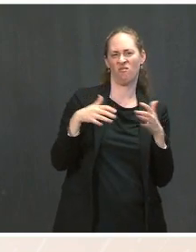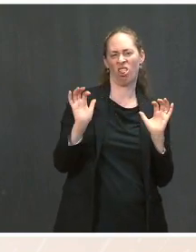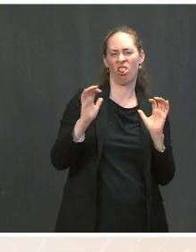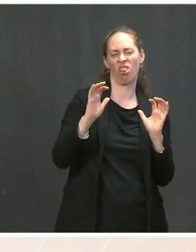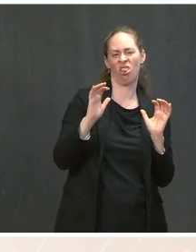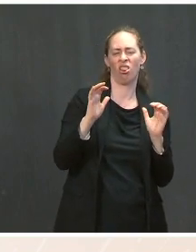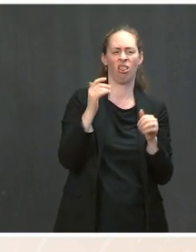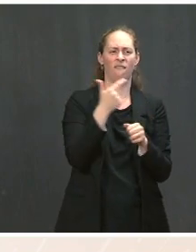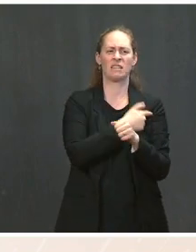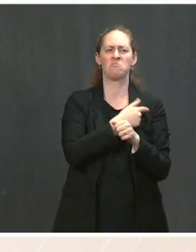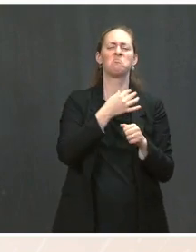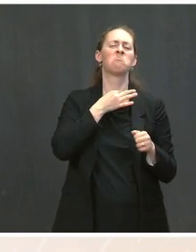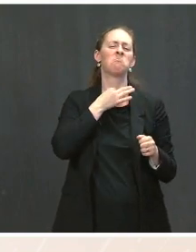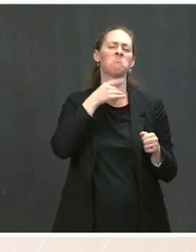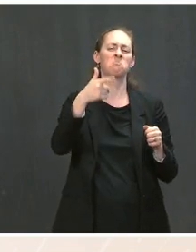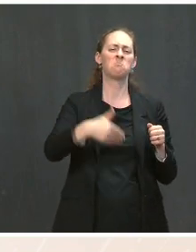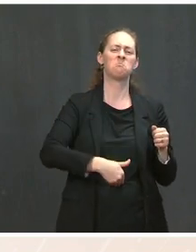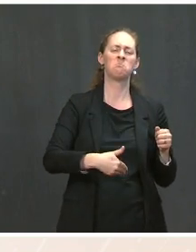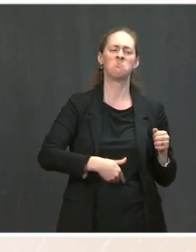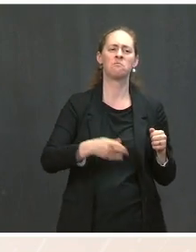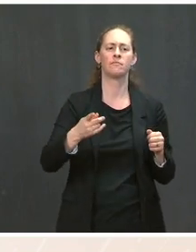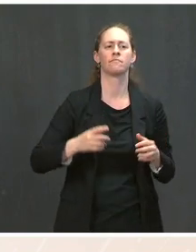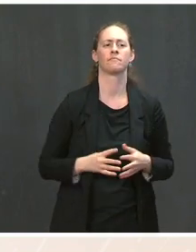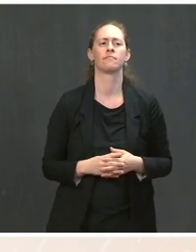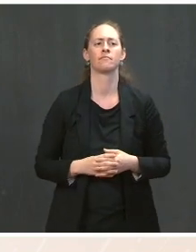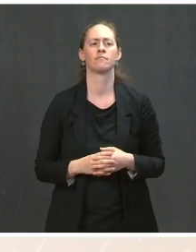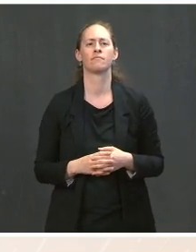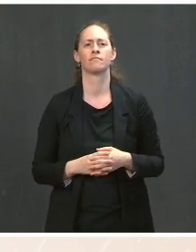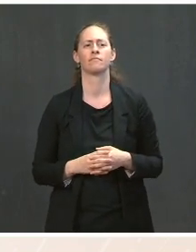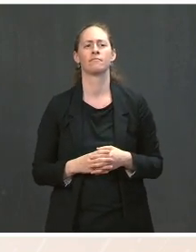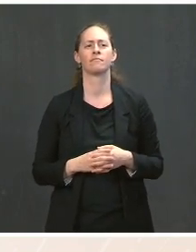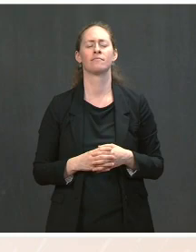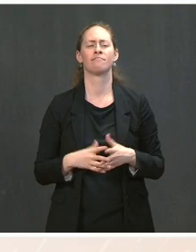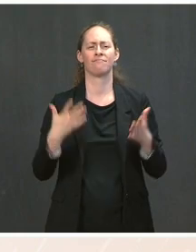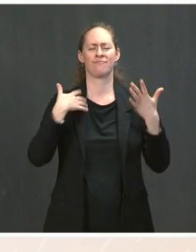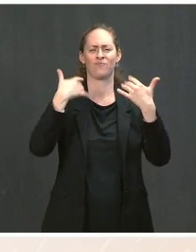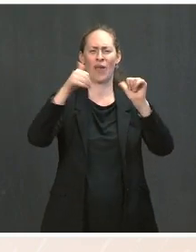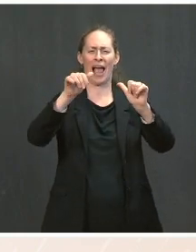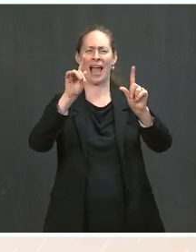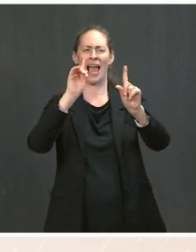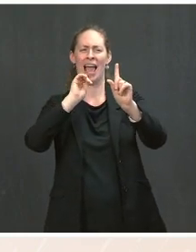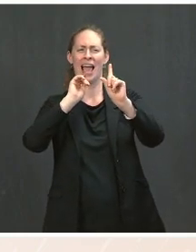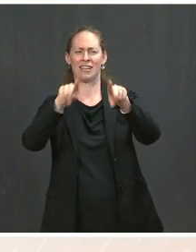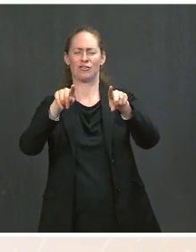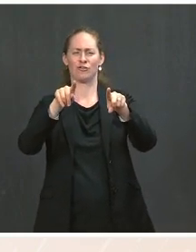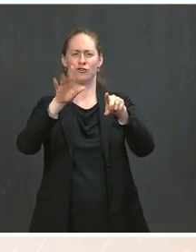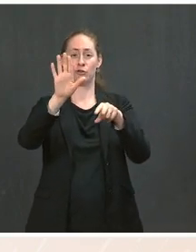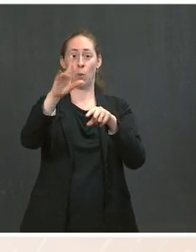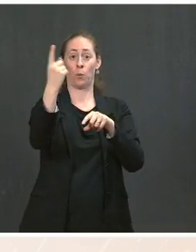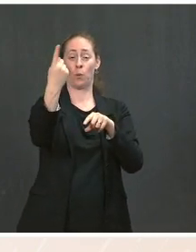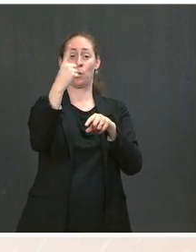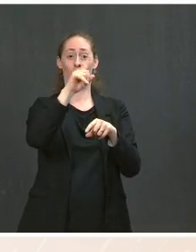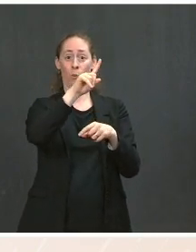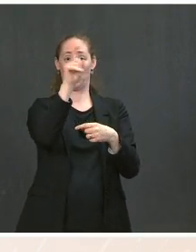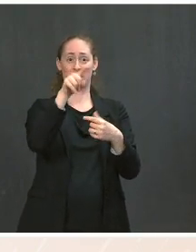Ms. Psaki: Well, I would say -- let me try to answer this question -- I think this is going to get to your -- part of your question here is -- when we say we are confident